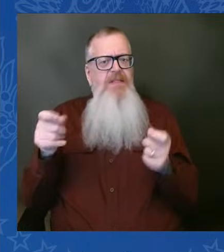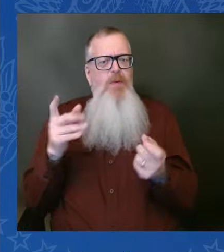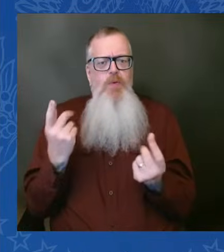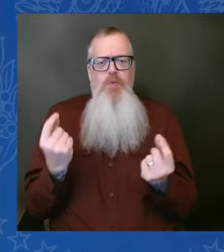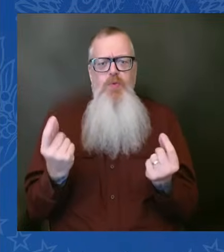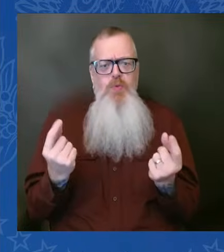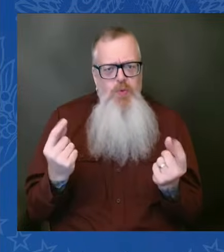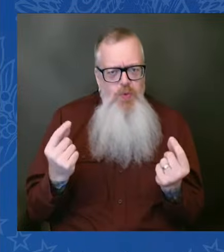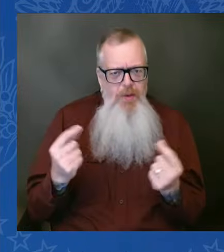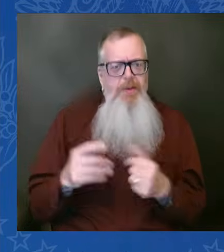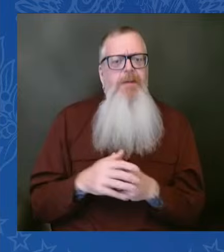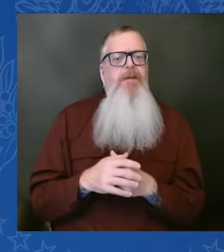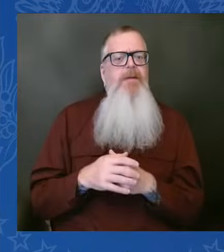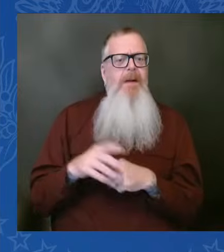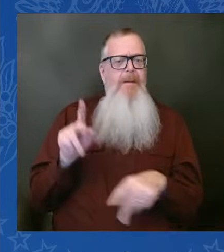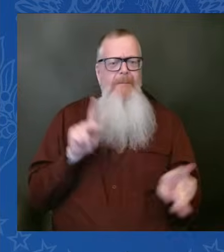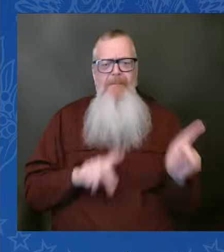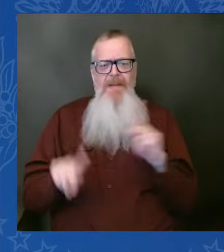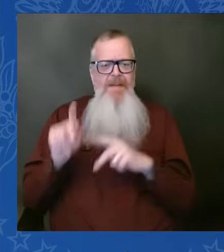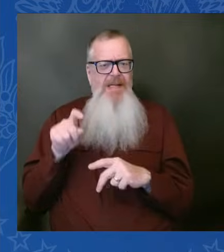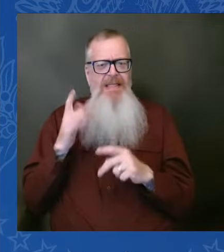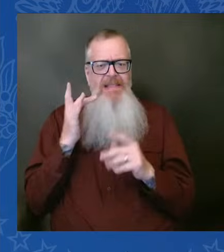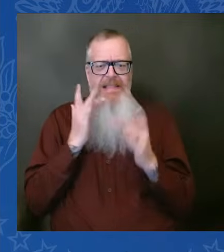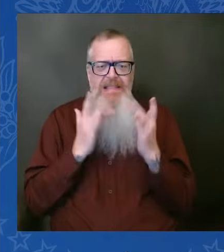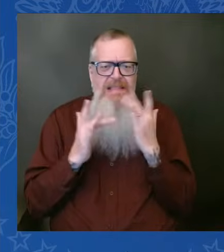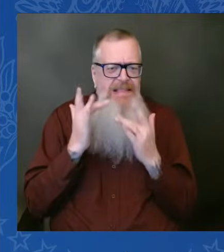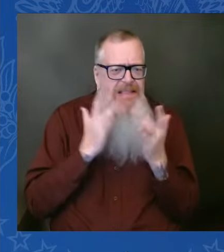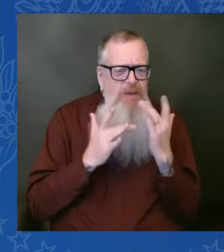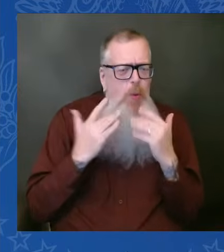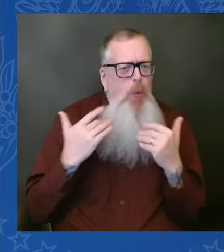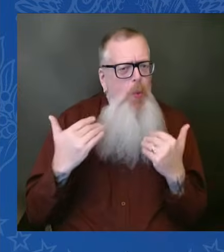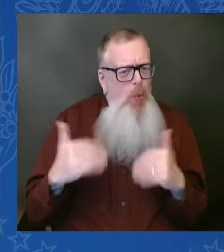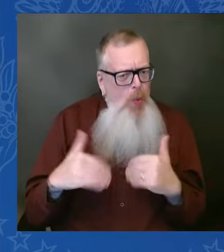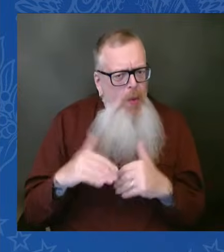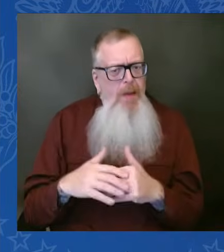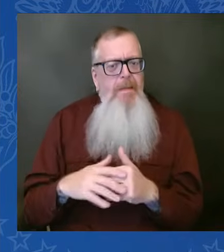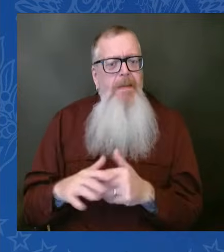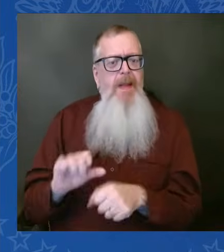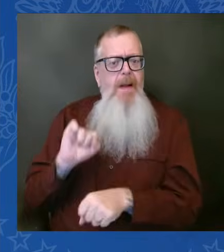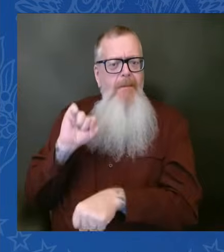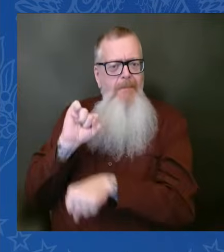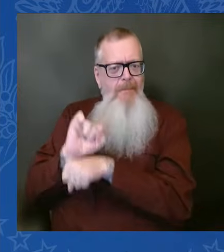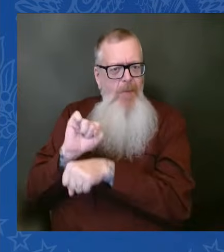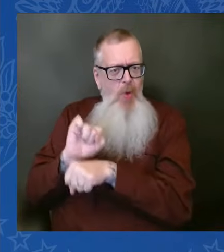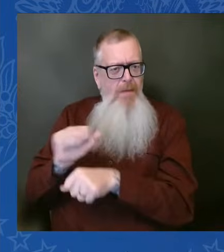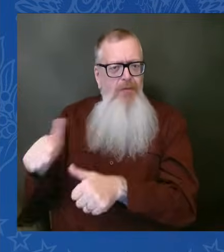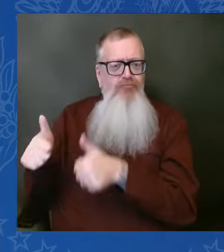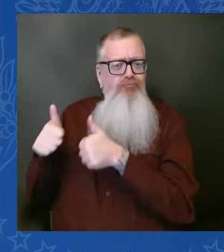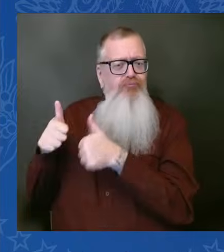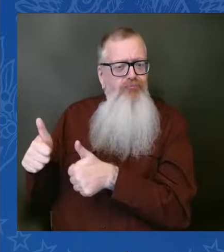We got back to full employment, got inflation back down, managed the soft landing that most people thought